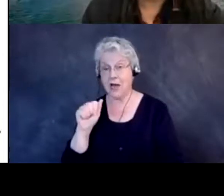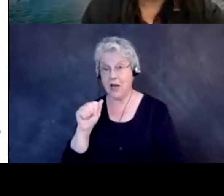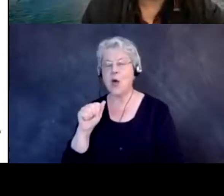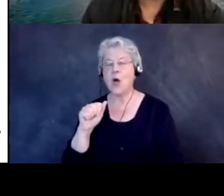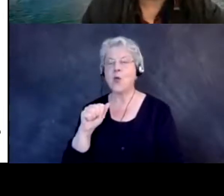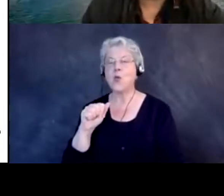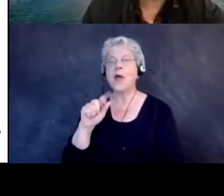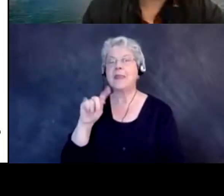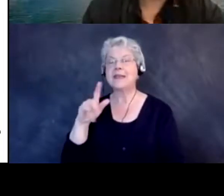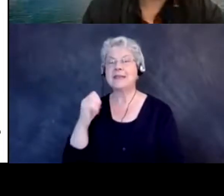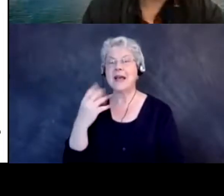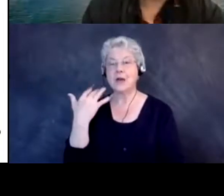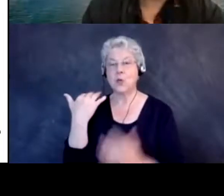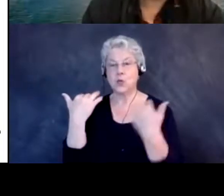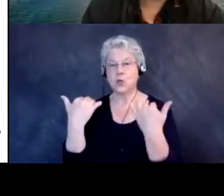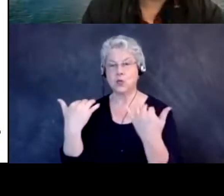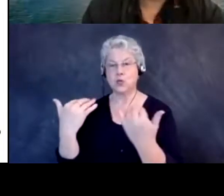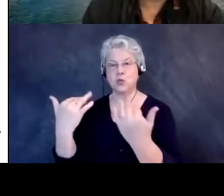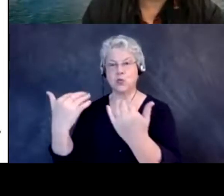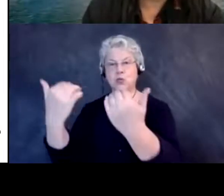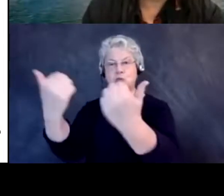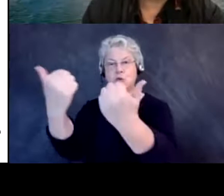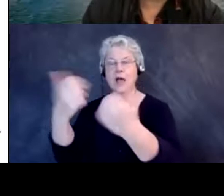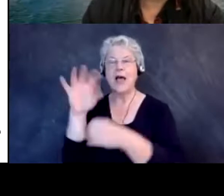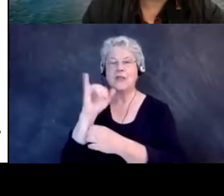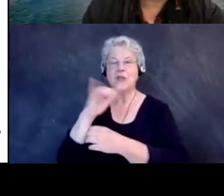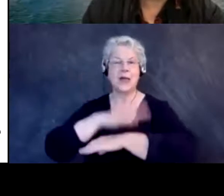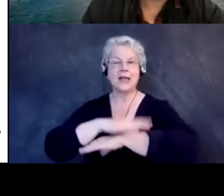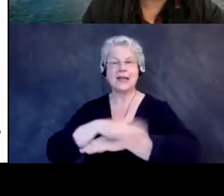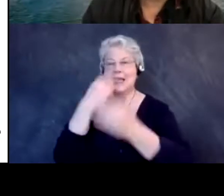So, that tells us that we can eat all year round off of our beach,